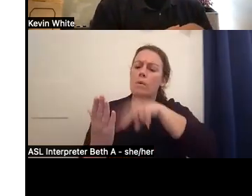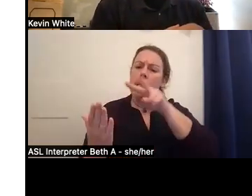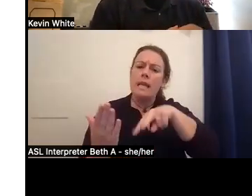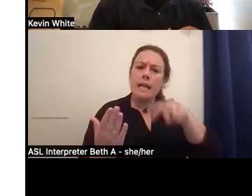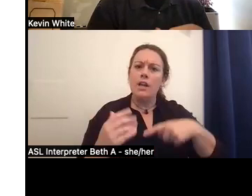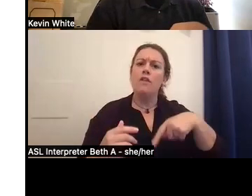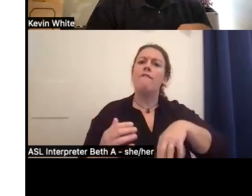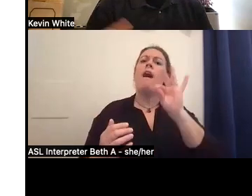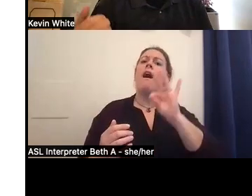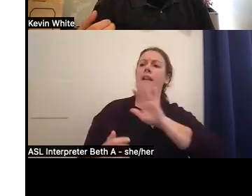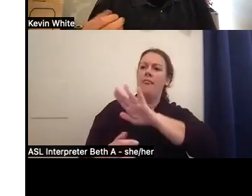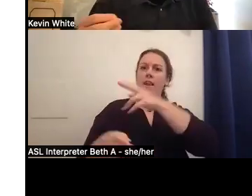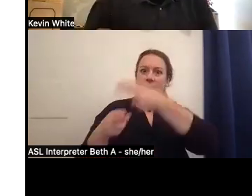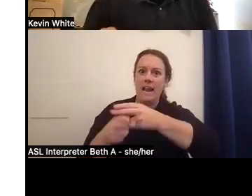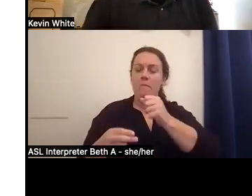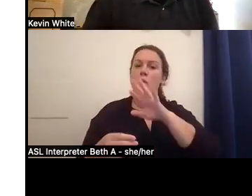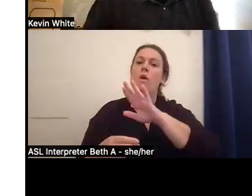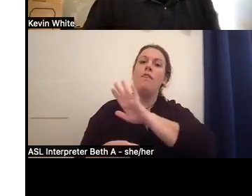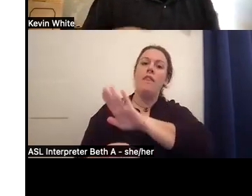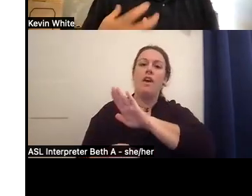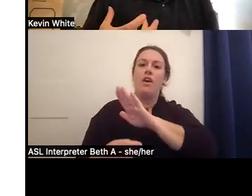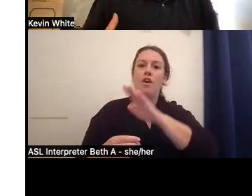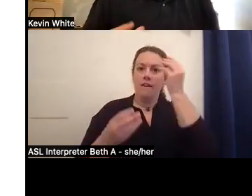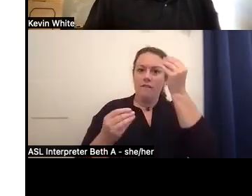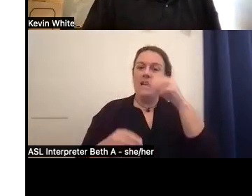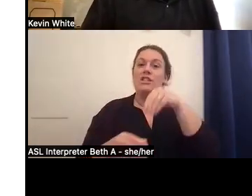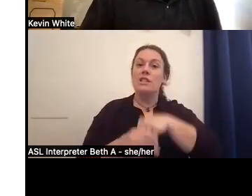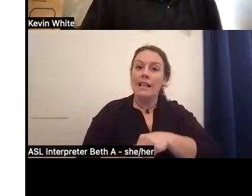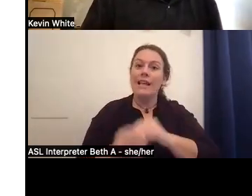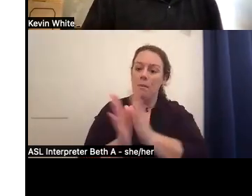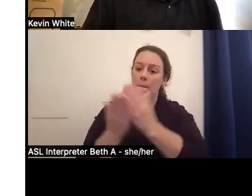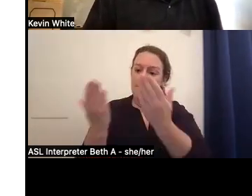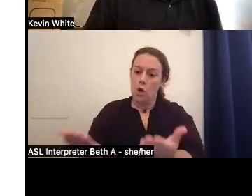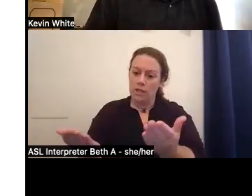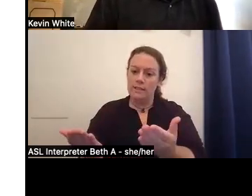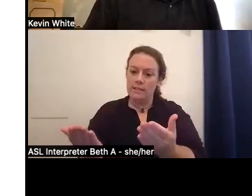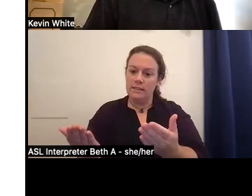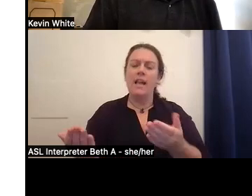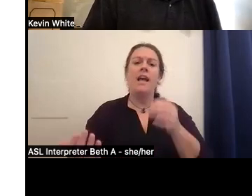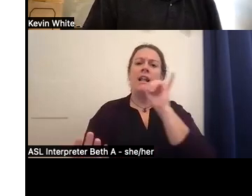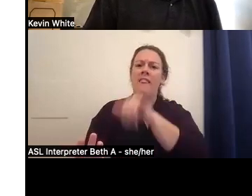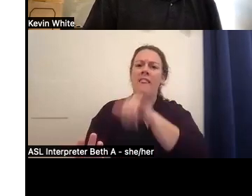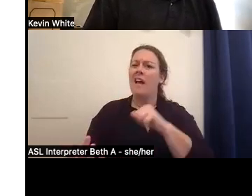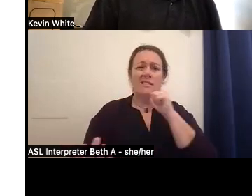ways, and so it makes history real, it validates a lot of thinking and things that we sometimes